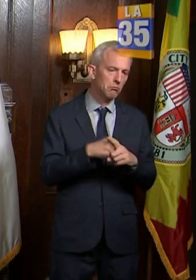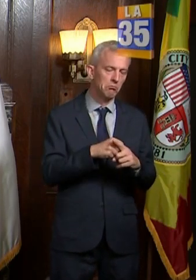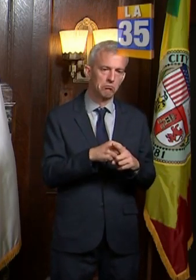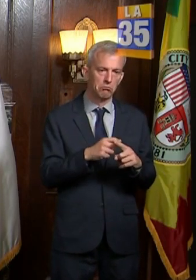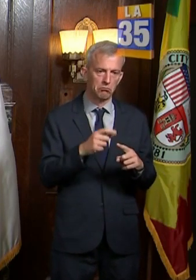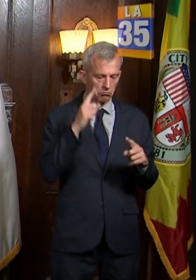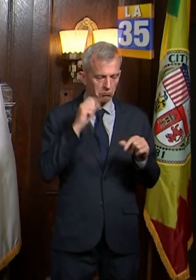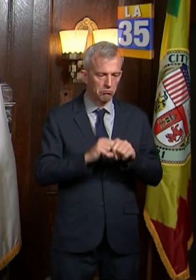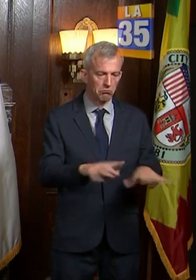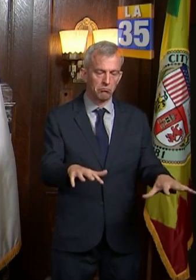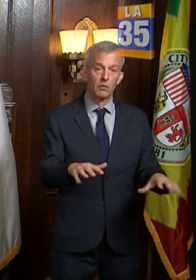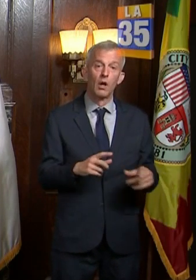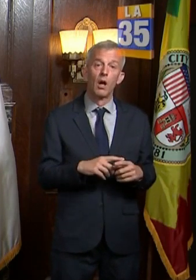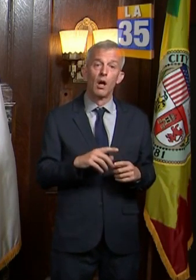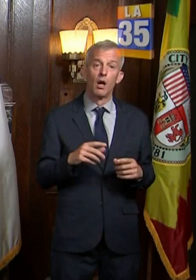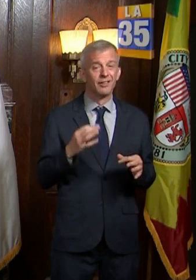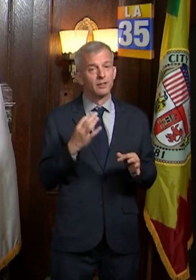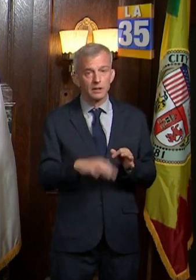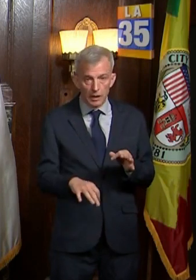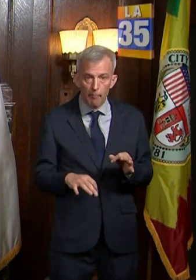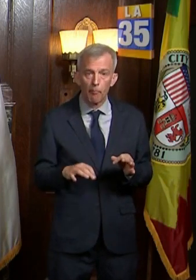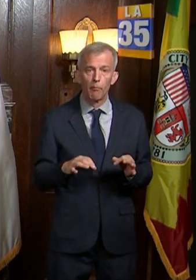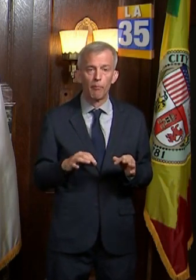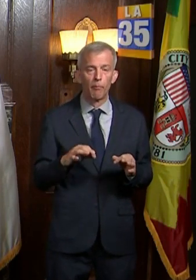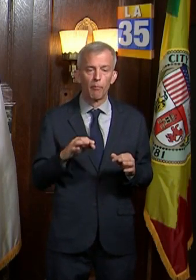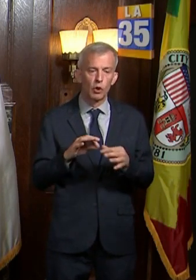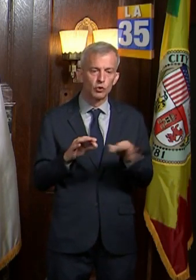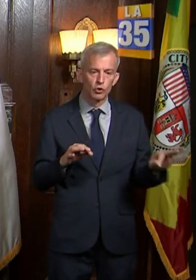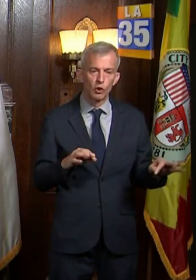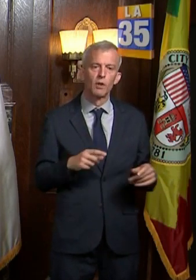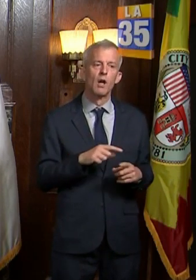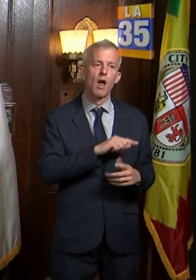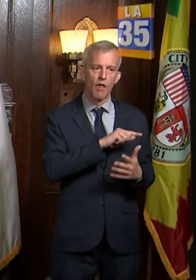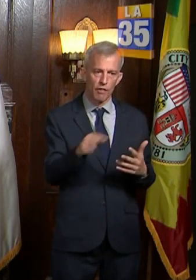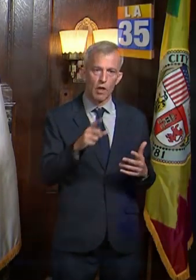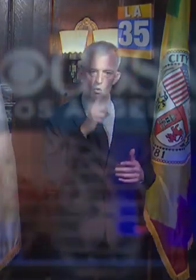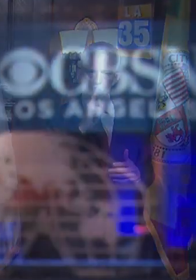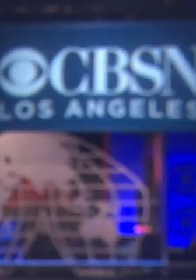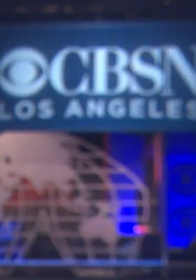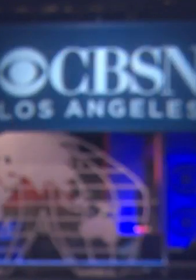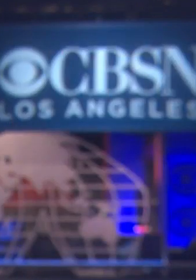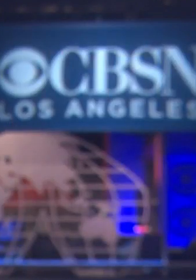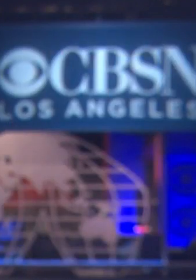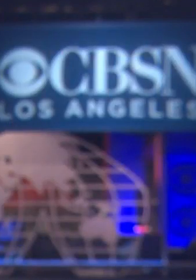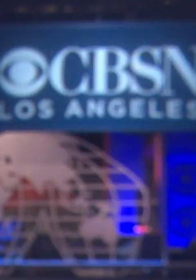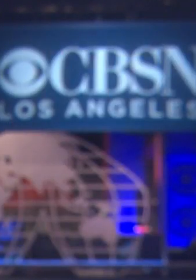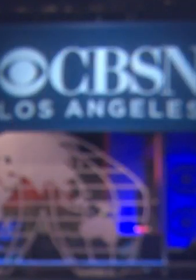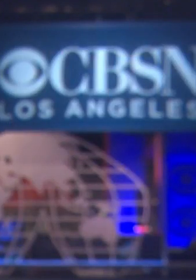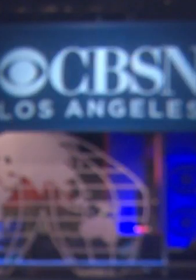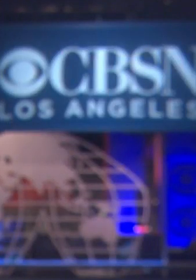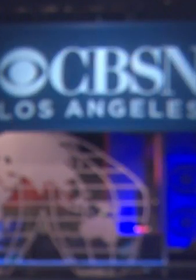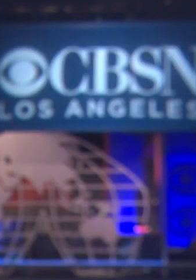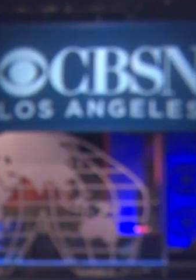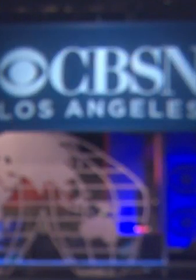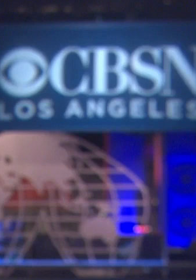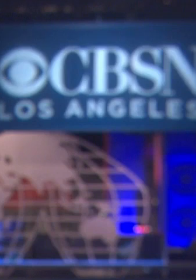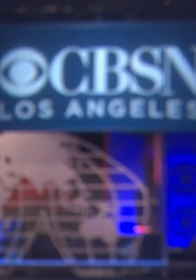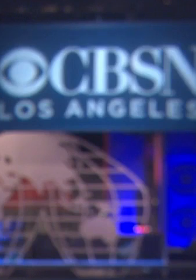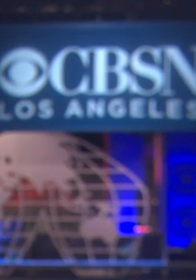IF WE DO NOT ACT NOW, THIS PANDEMIC COULD SEE OUR HOMELESS POPULATION DISPROPORTIONATELY AFFECTED AND THEY ALREADY DISPROPORTIONATELY HAVE THE UNDERLYING HEALTH CONDITIONS THAT MAKE THE MOST SUSCEPTIBLE TO MORBIDITY. IN CIVIL TERMS THEY ARE THE